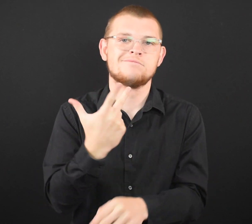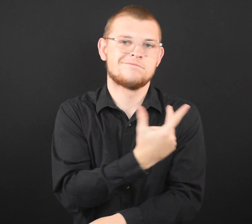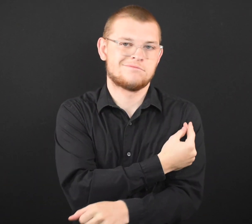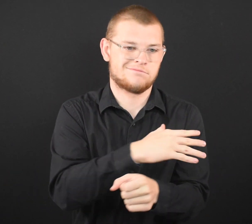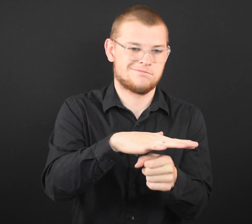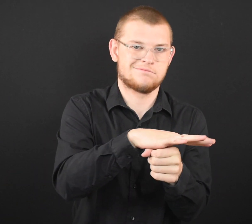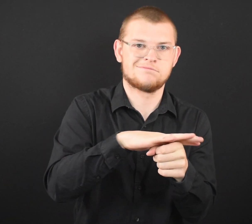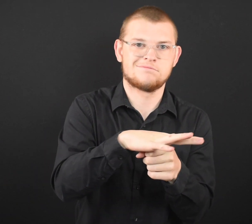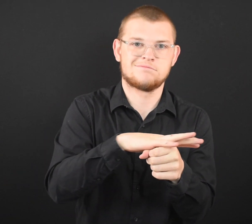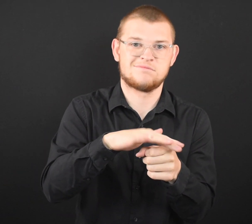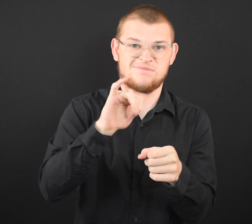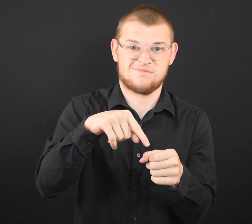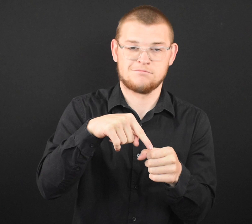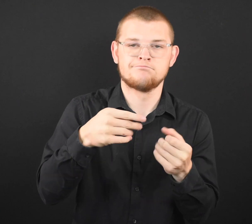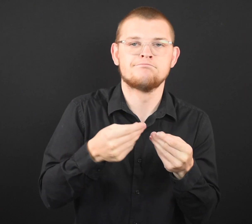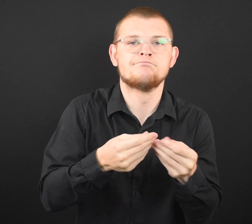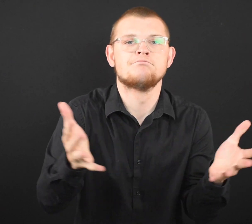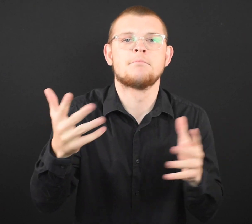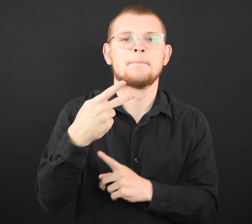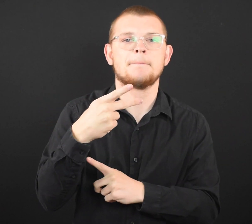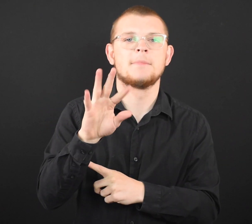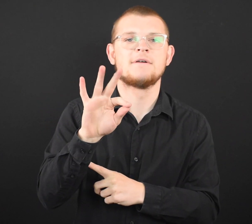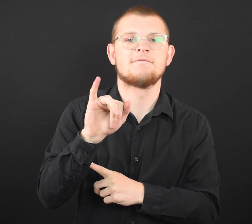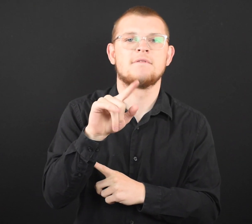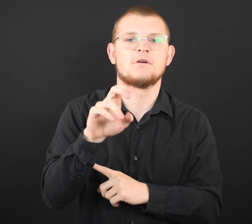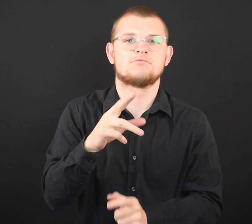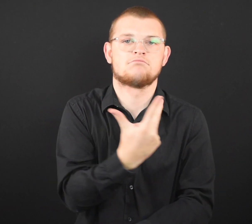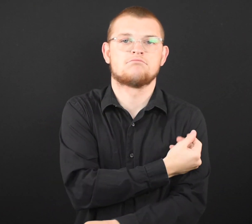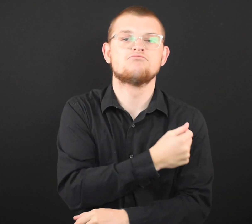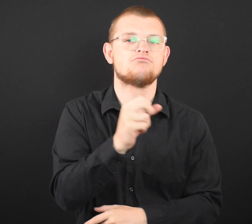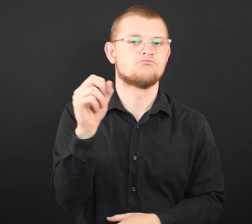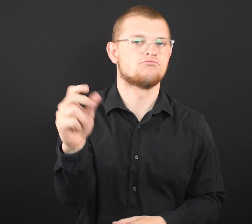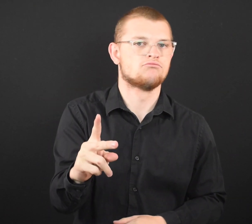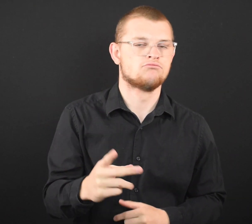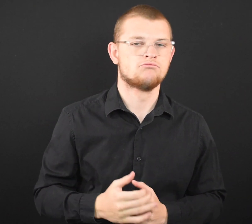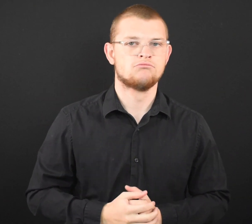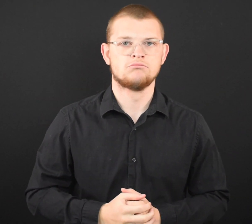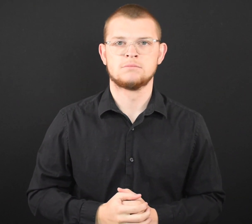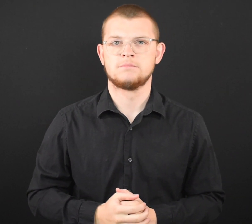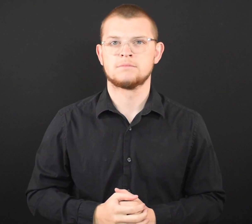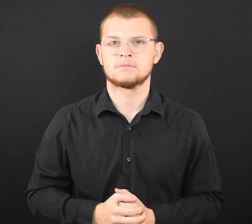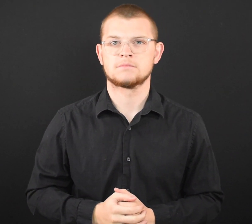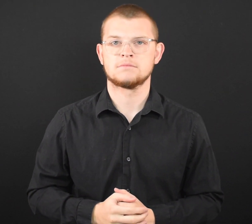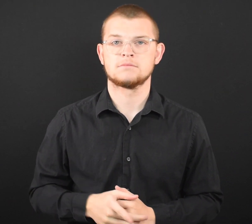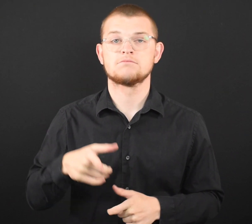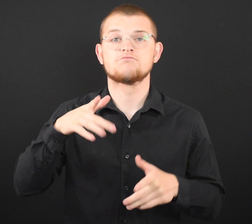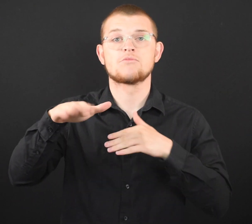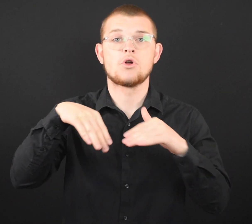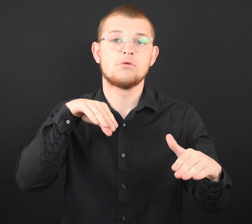vaccination sites administering Pfizer vaccines in Bloomington (Mall of America), Saint Paul